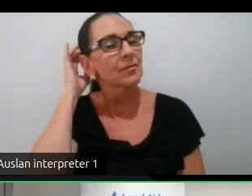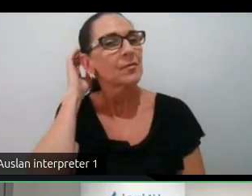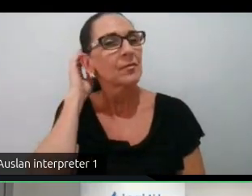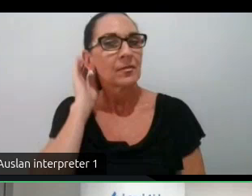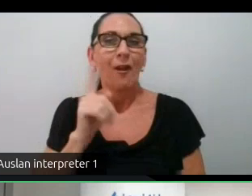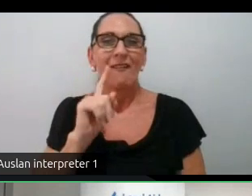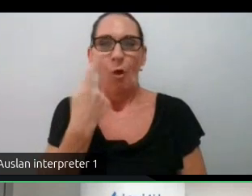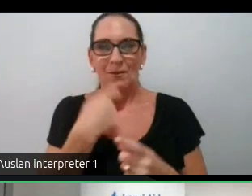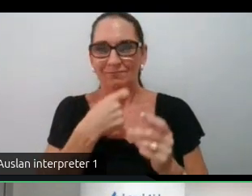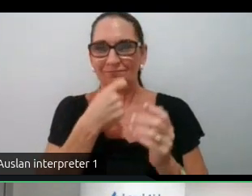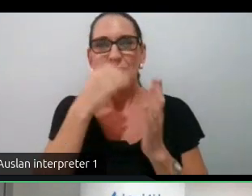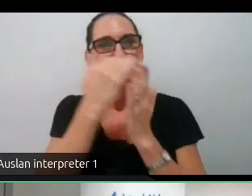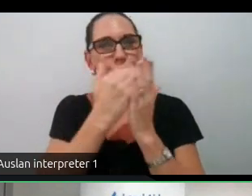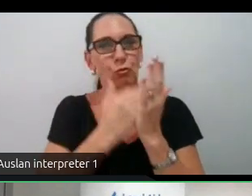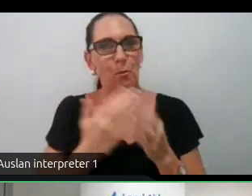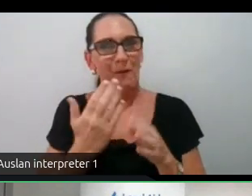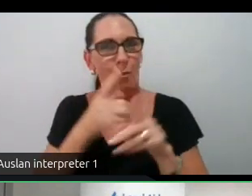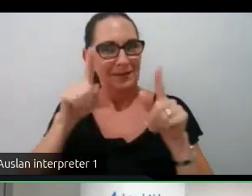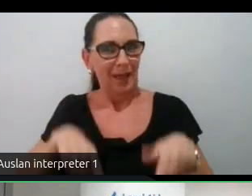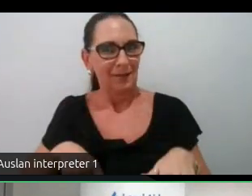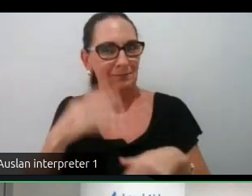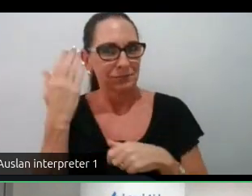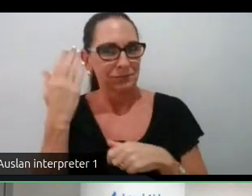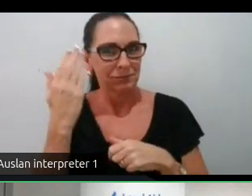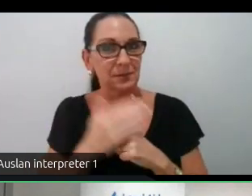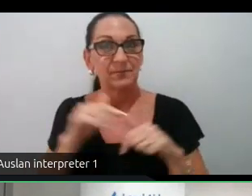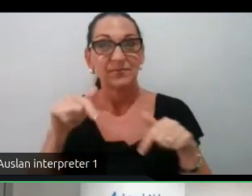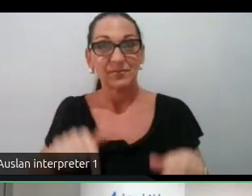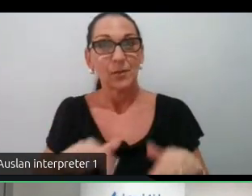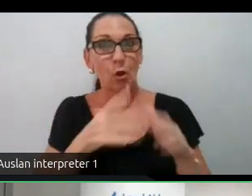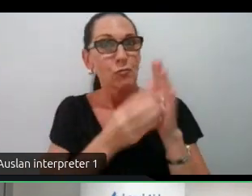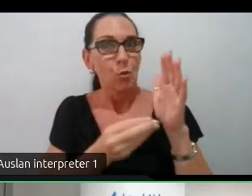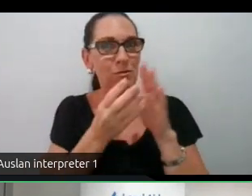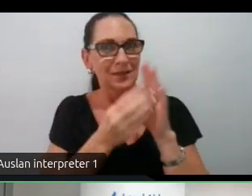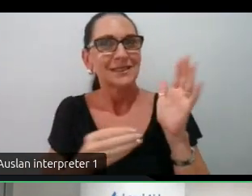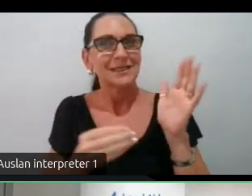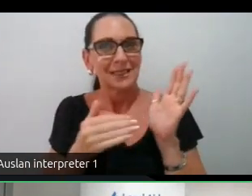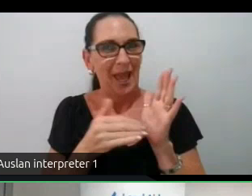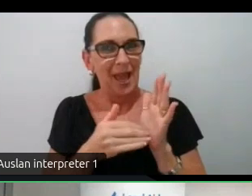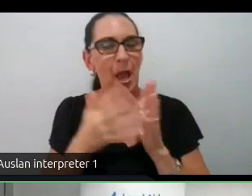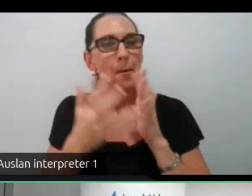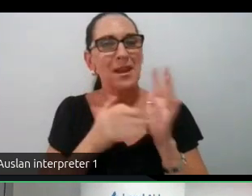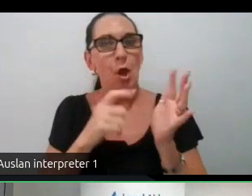housekeeping before we kick off with the content today. Uh the webinar is being recorded and the